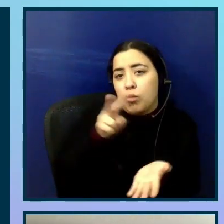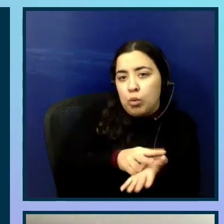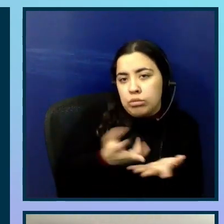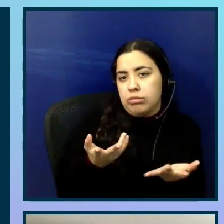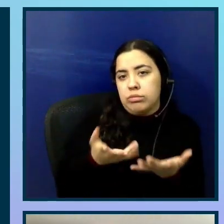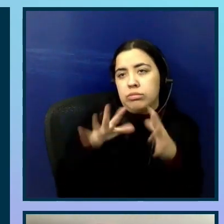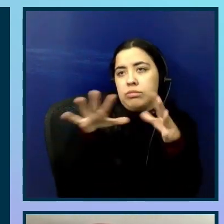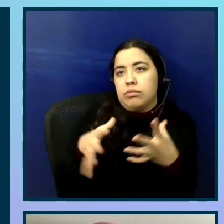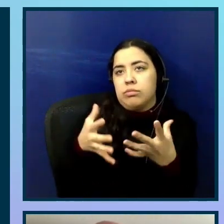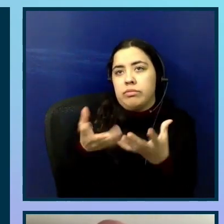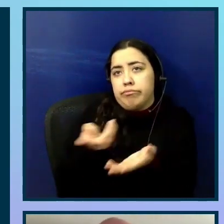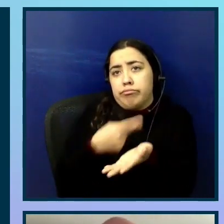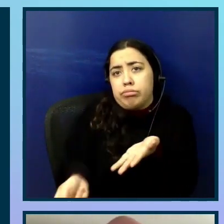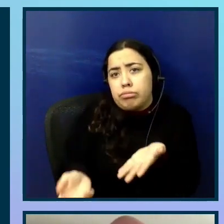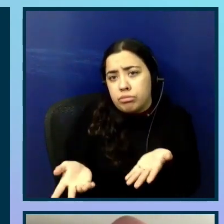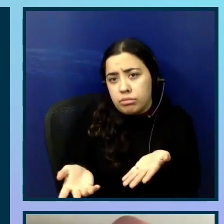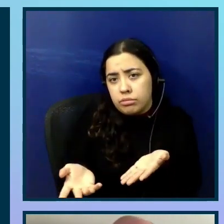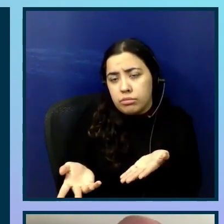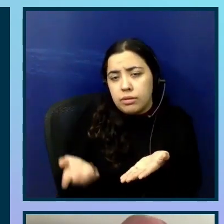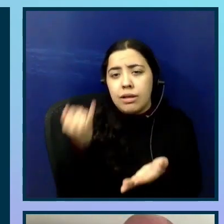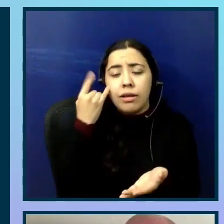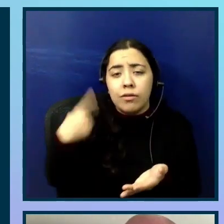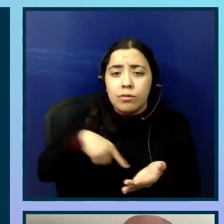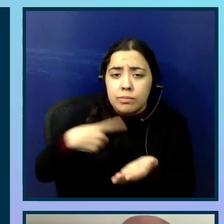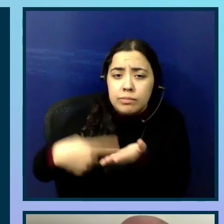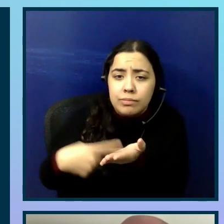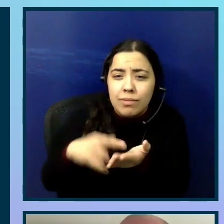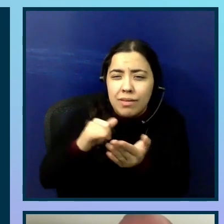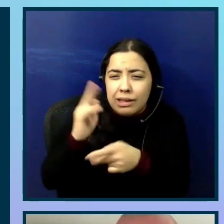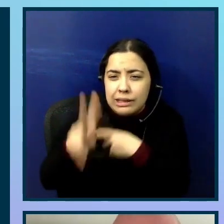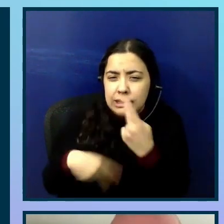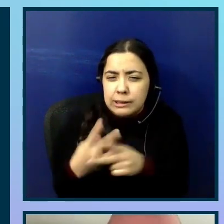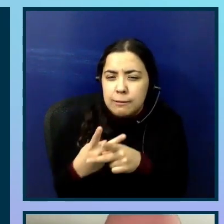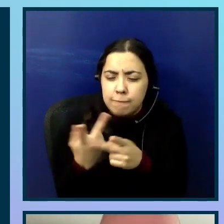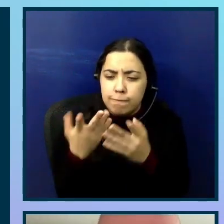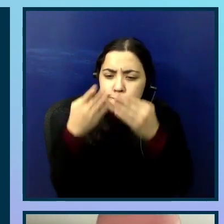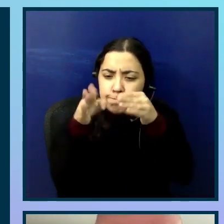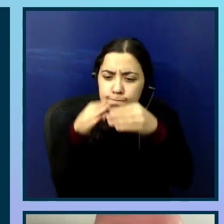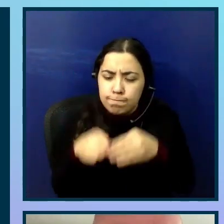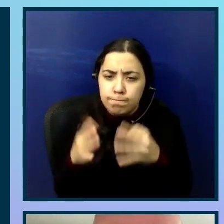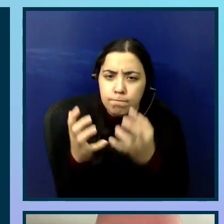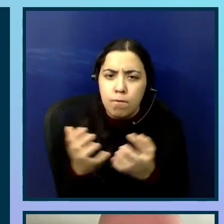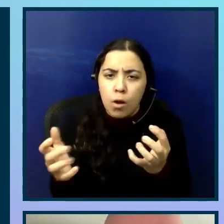So when you're talking about some of these things, we're dealing with these sort of breaking down audiences.